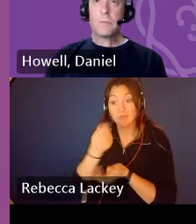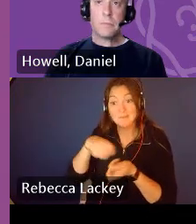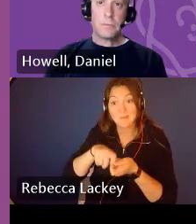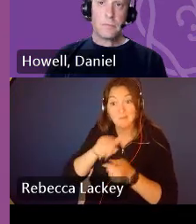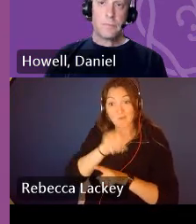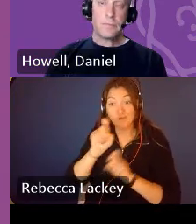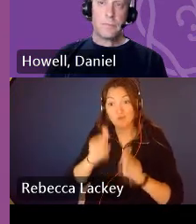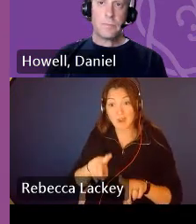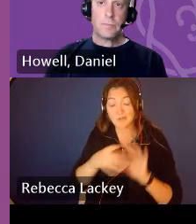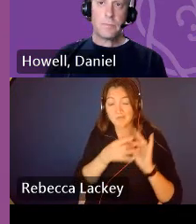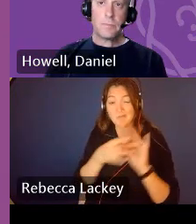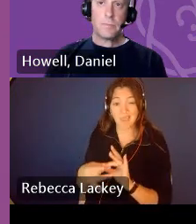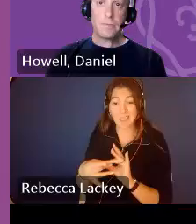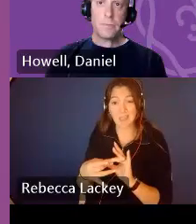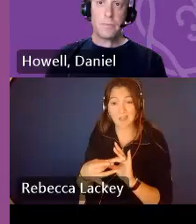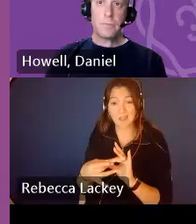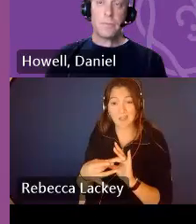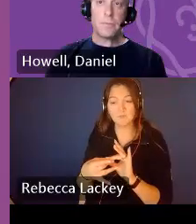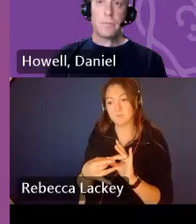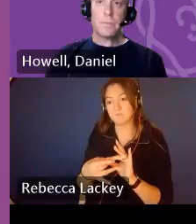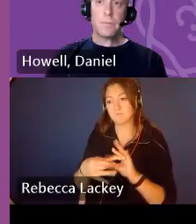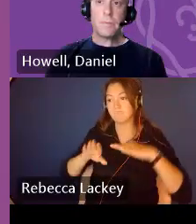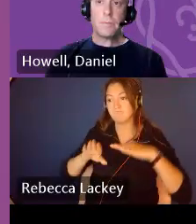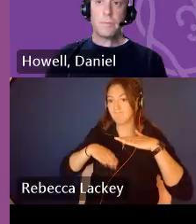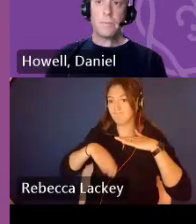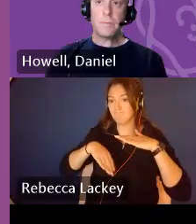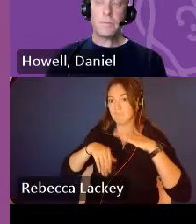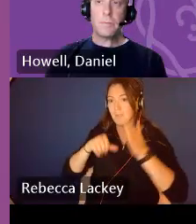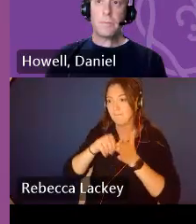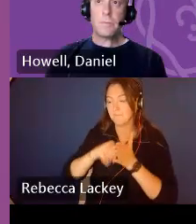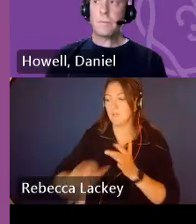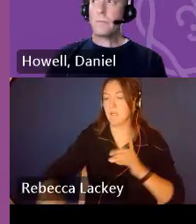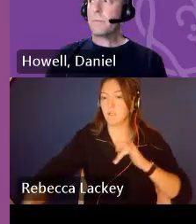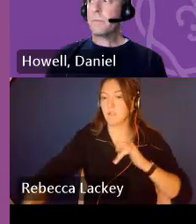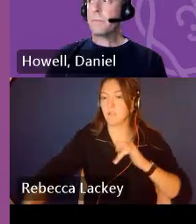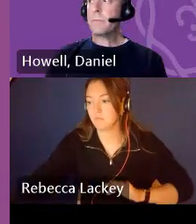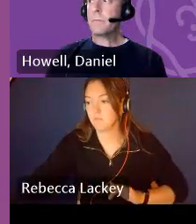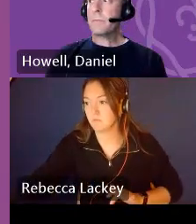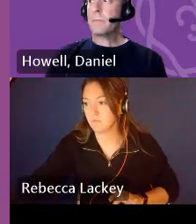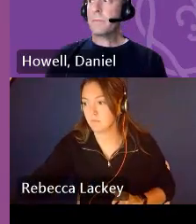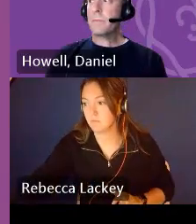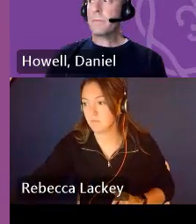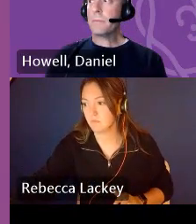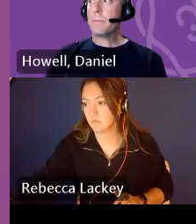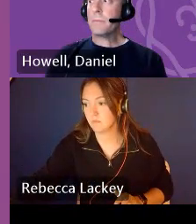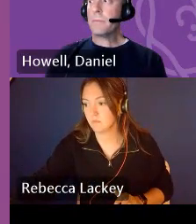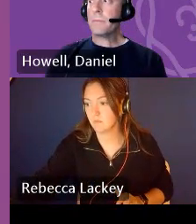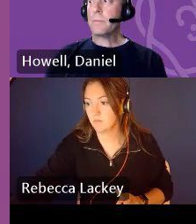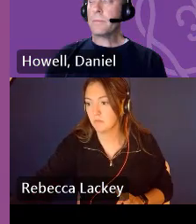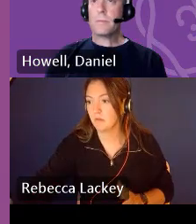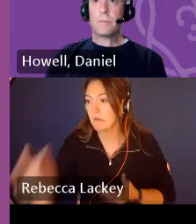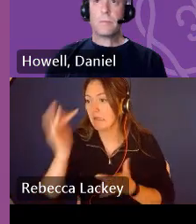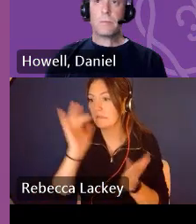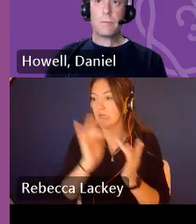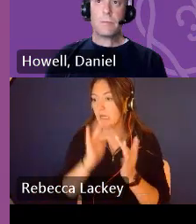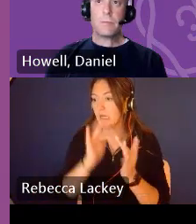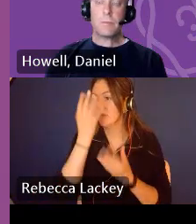questions related, at the bottom of the web page is a uh contact information for the department.